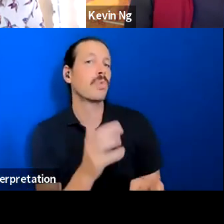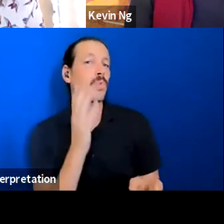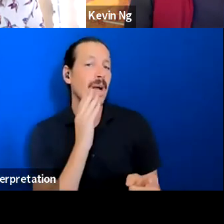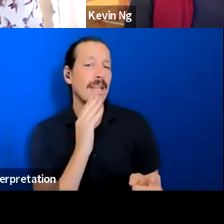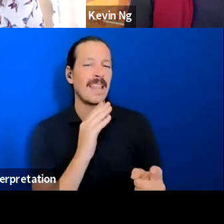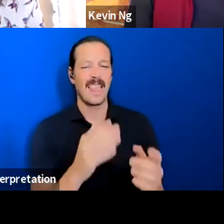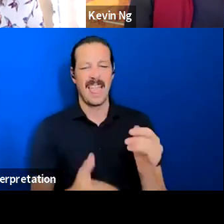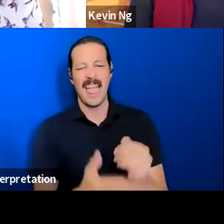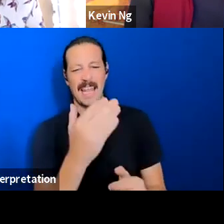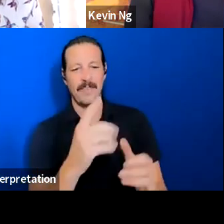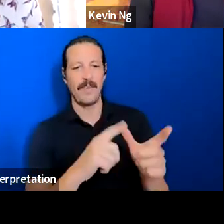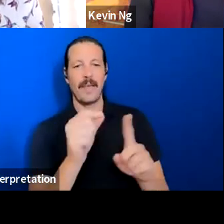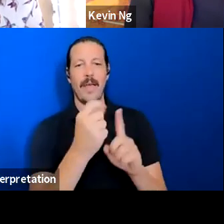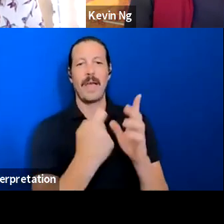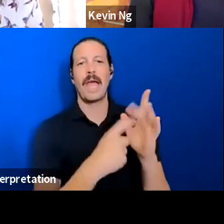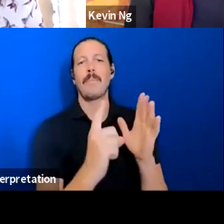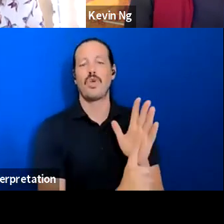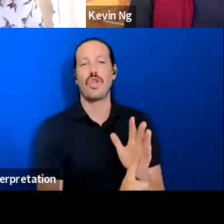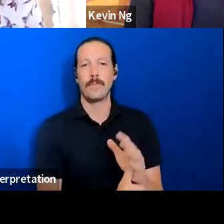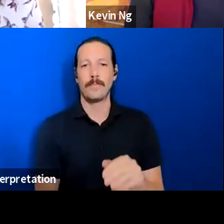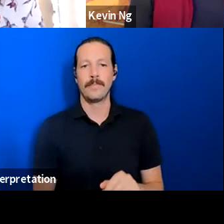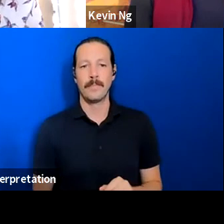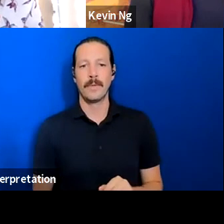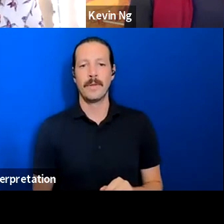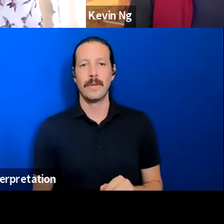you'd be assessing for applications for the September closing date onwards.